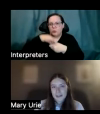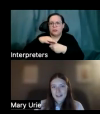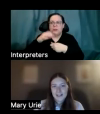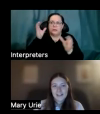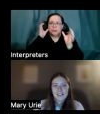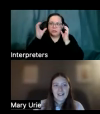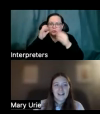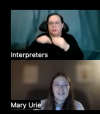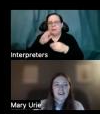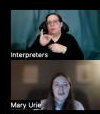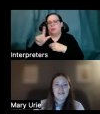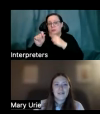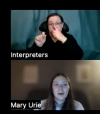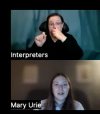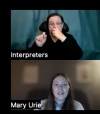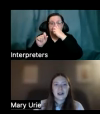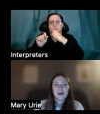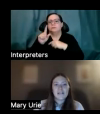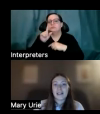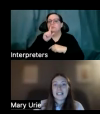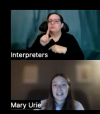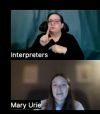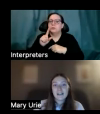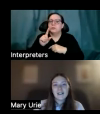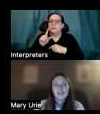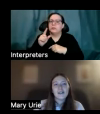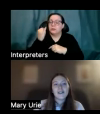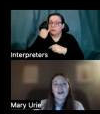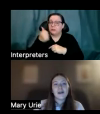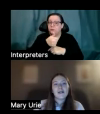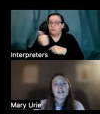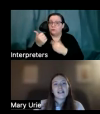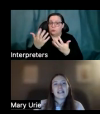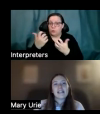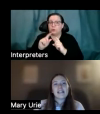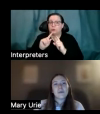bills. And so if you want to go and find them, you can go and